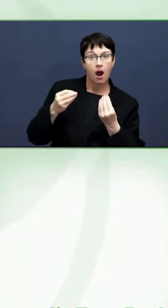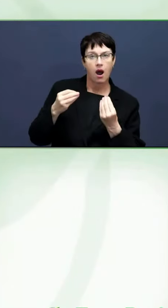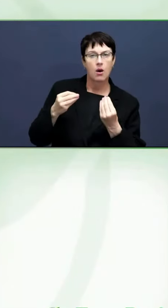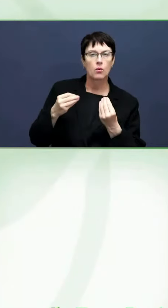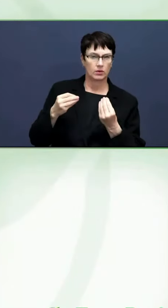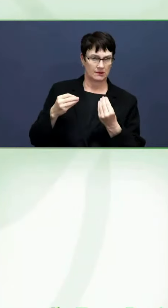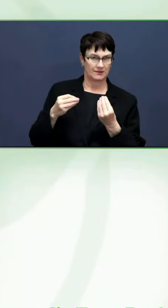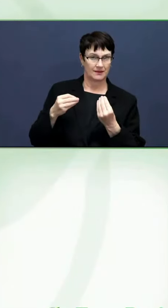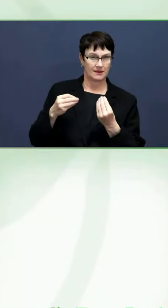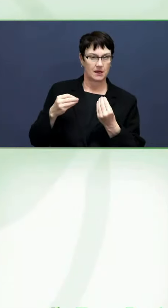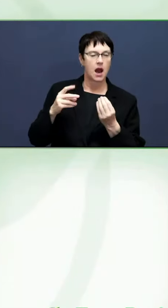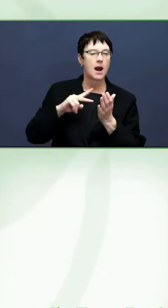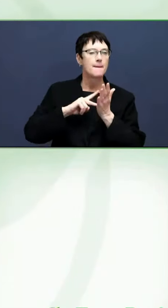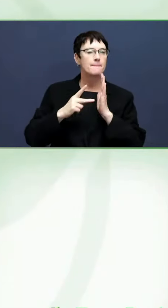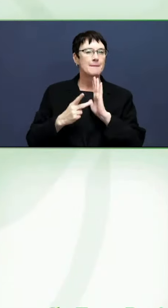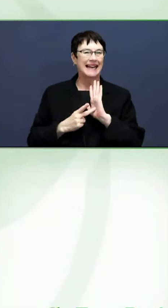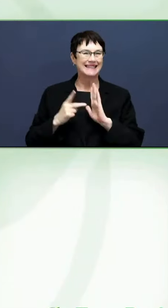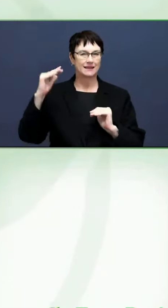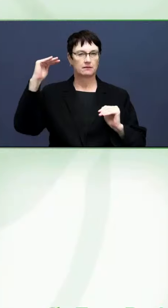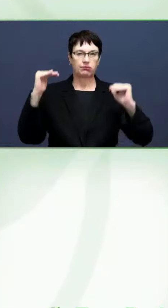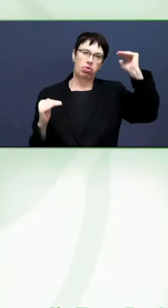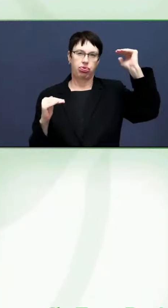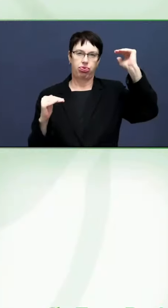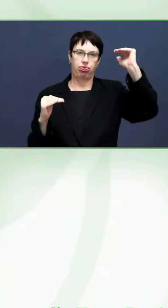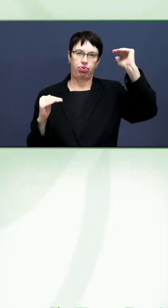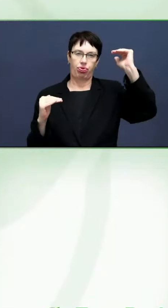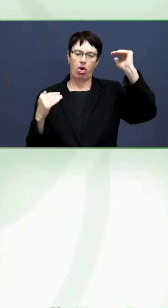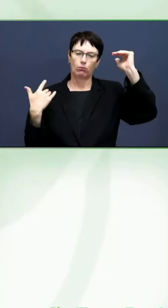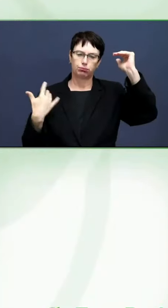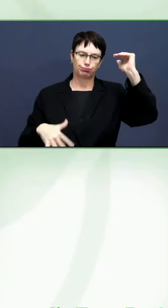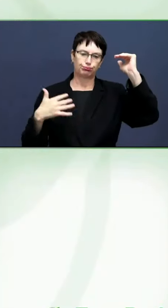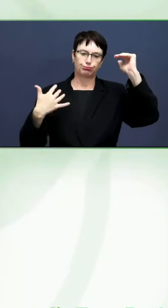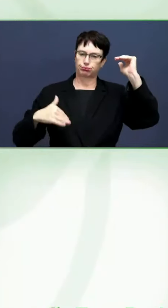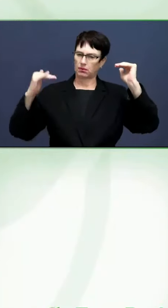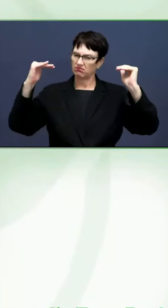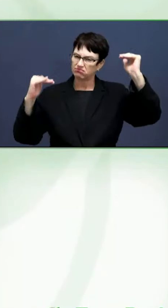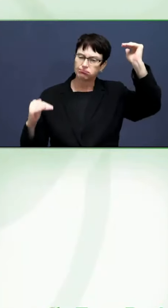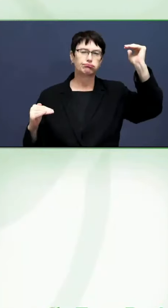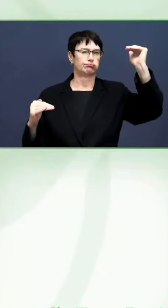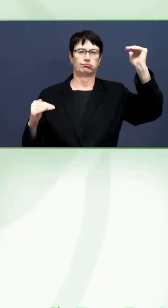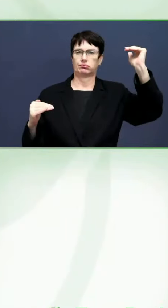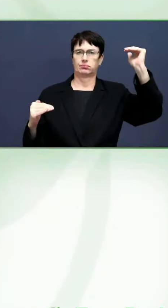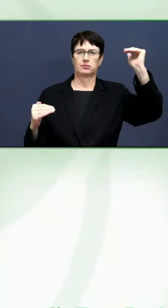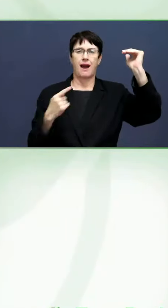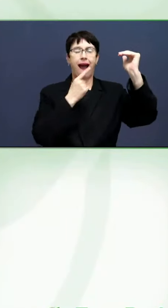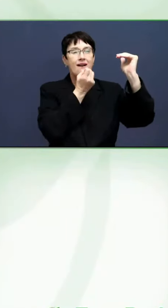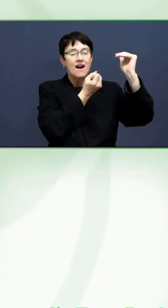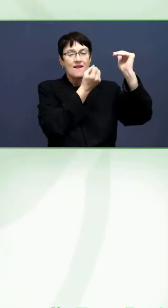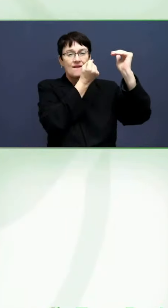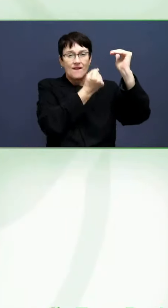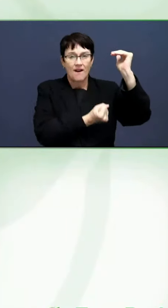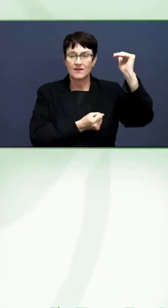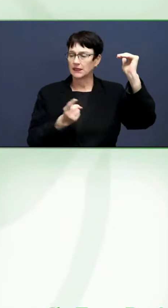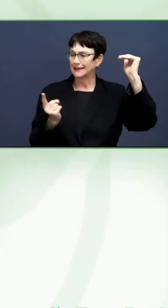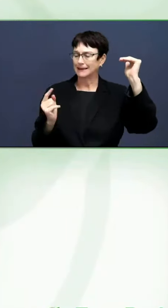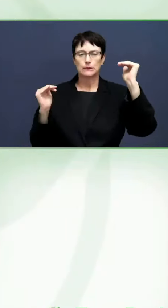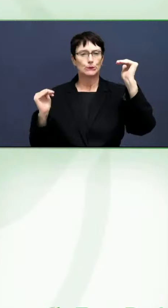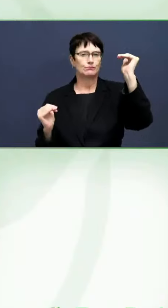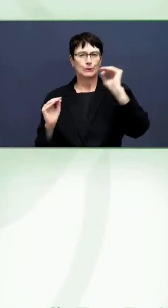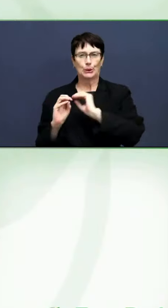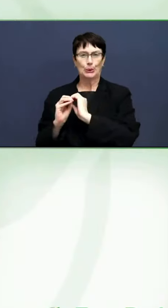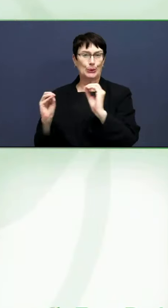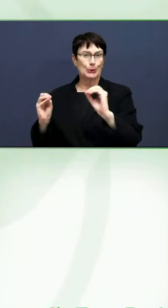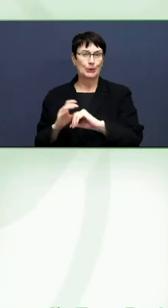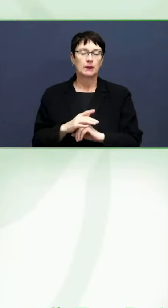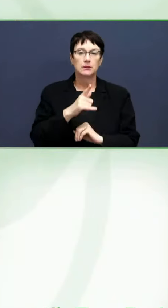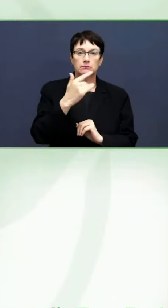In area of work particularly, Braille books, they have been historically hard and costly